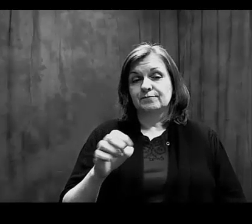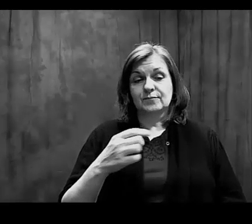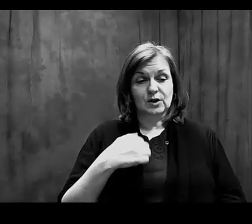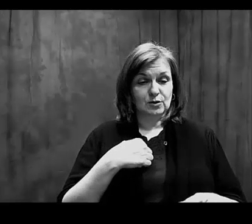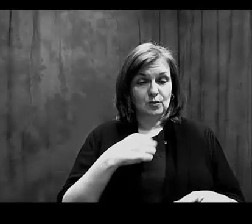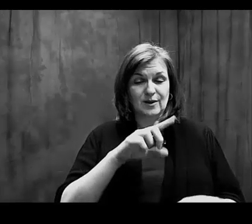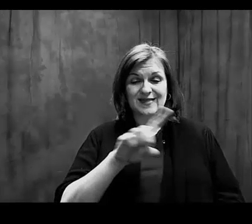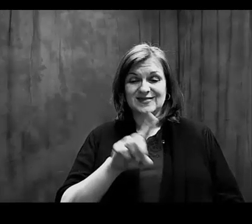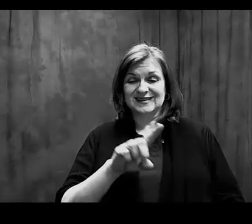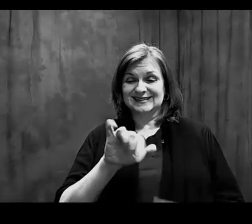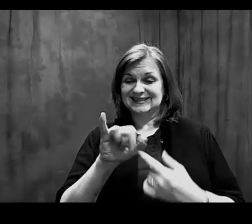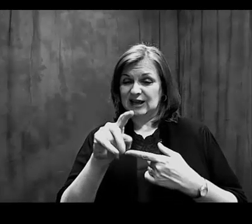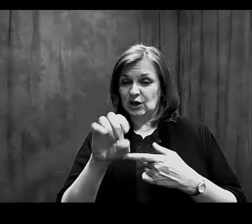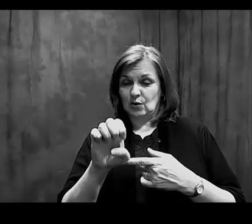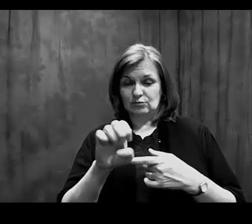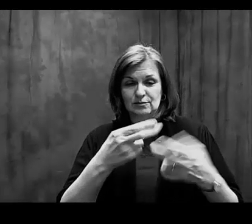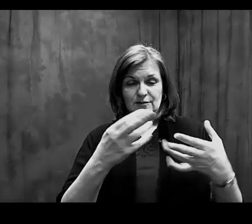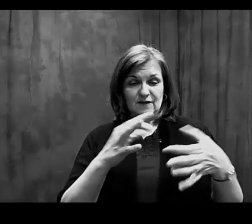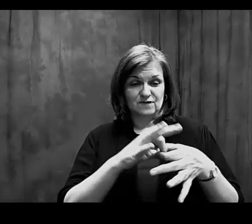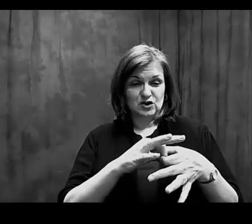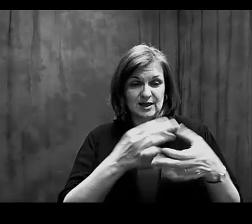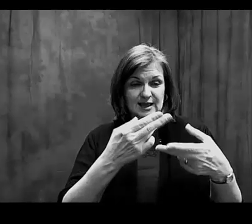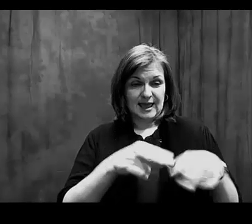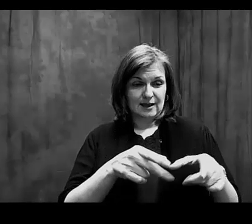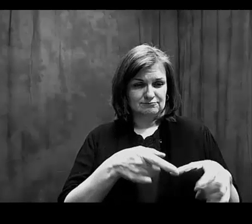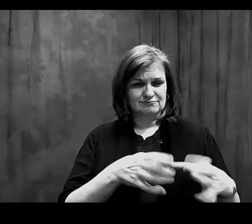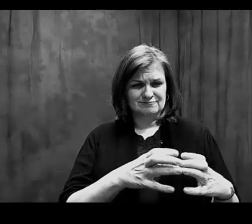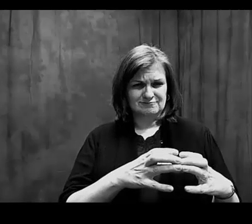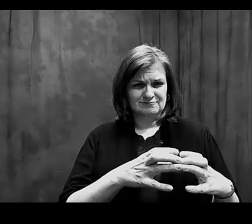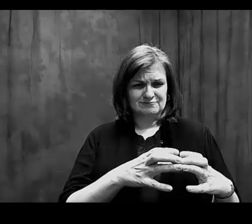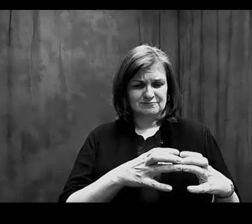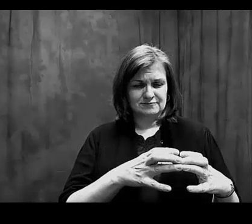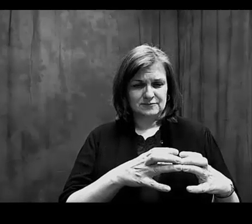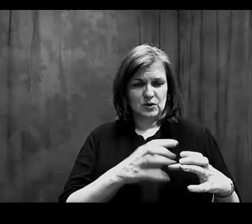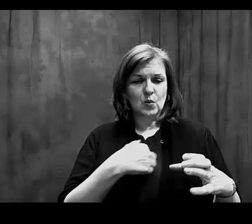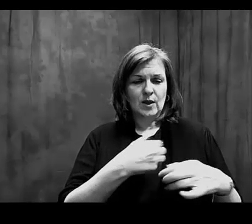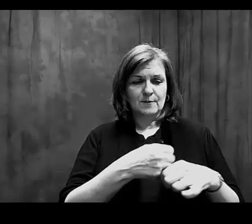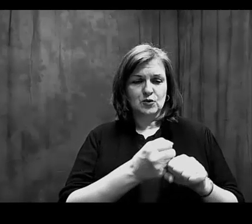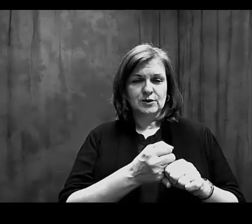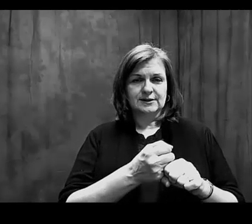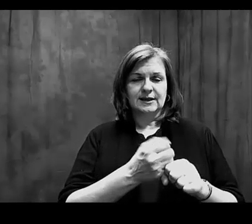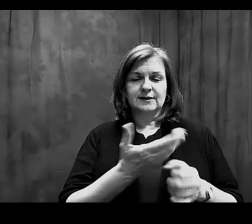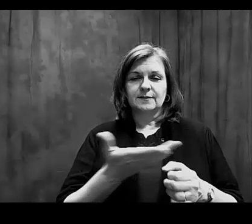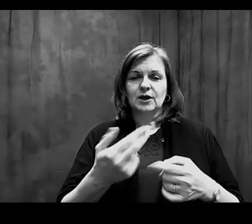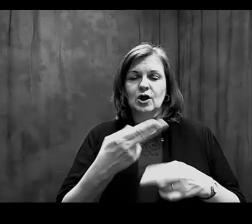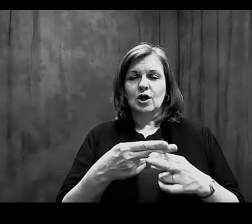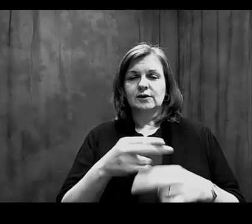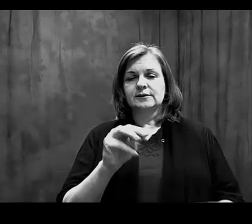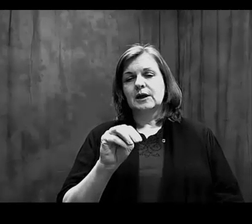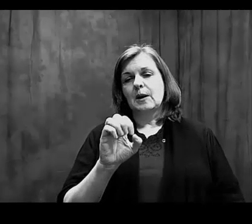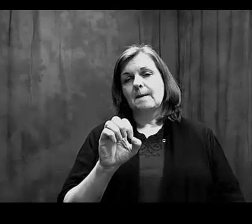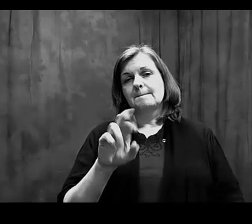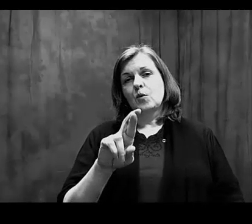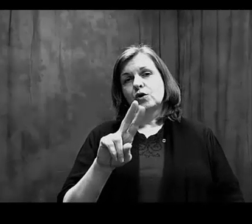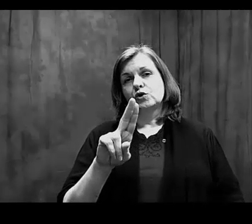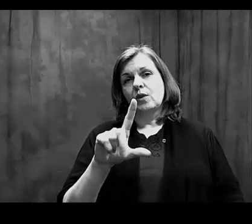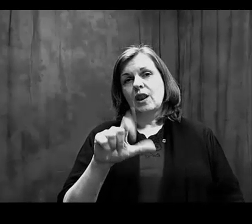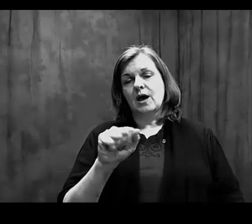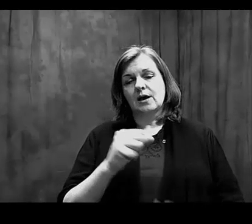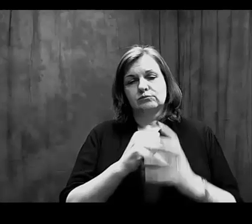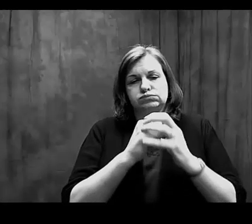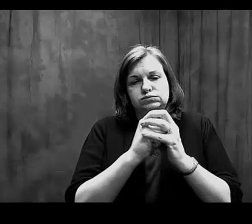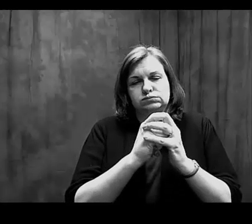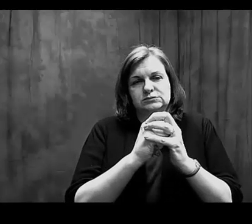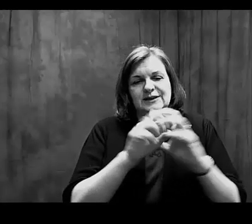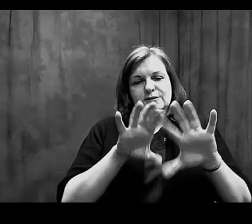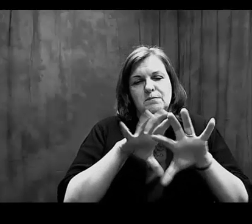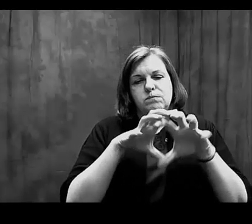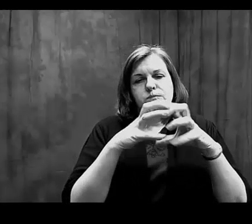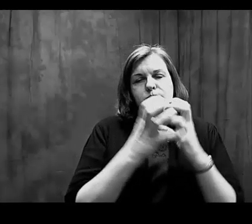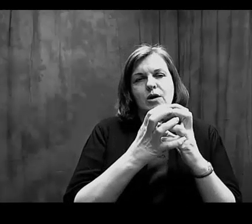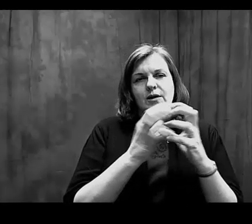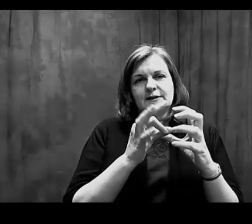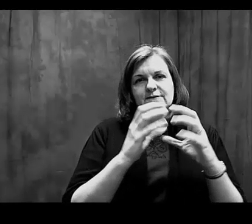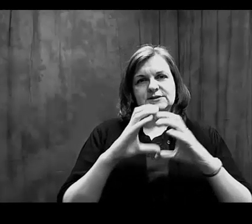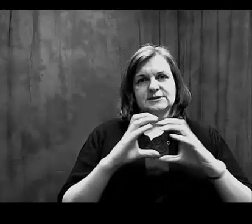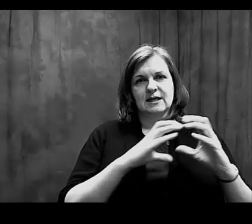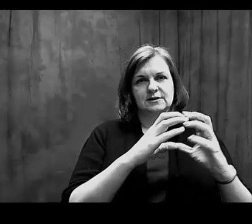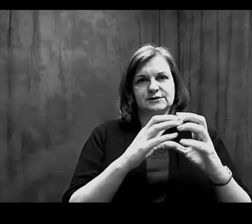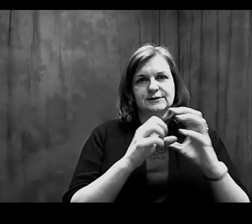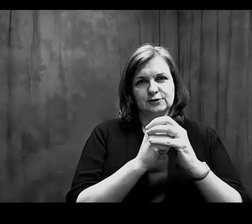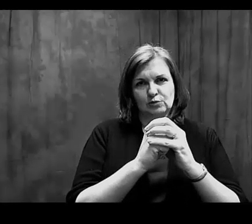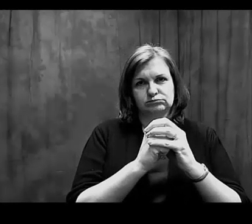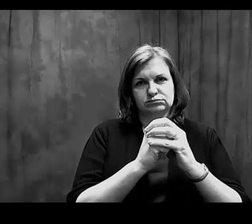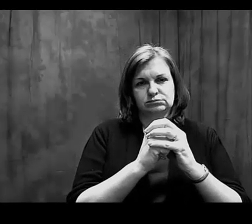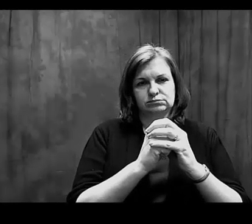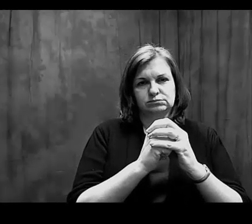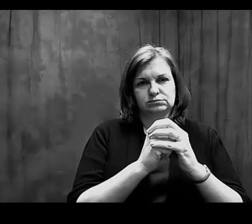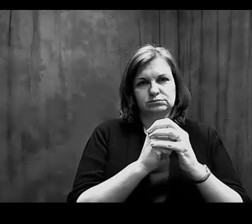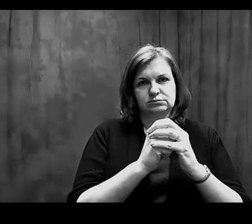so we wanna take that zygote - that fertilized egg -- and produce something known as the morula. this is just a solid ball of cells